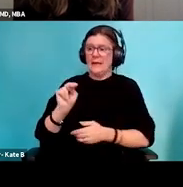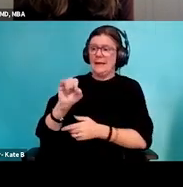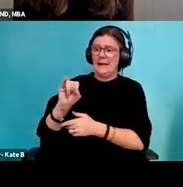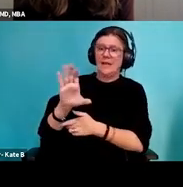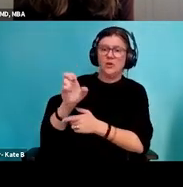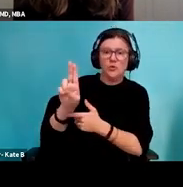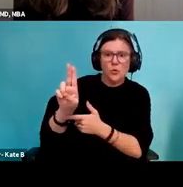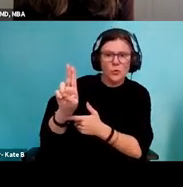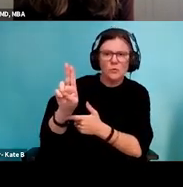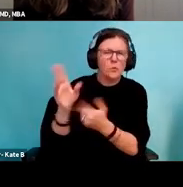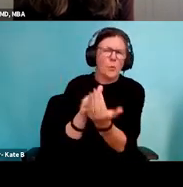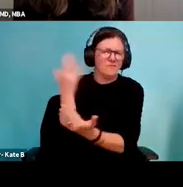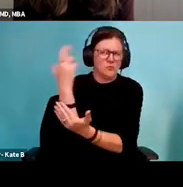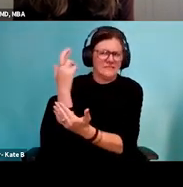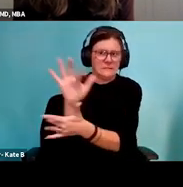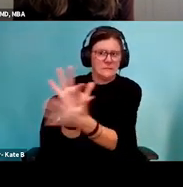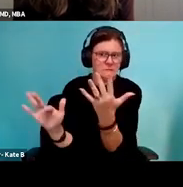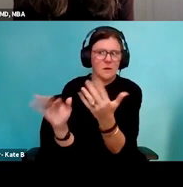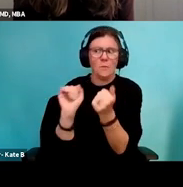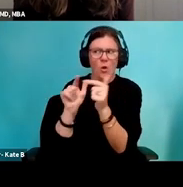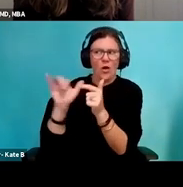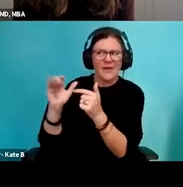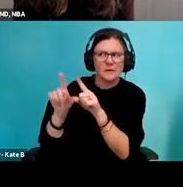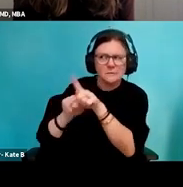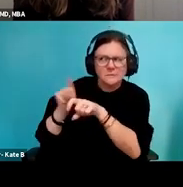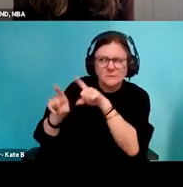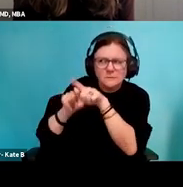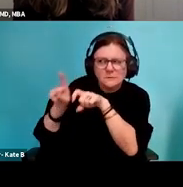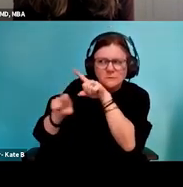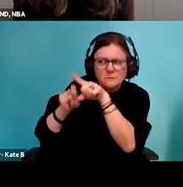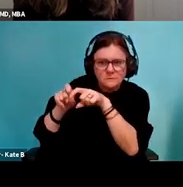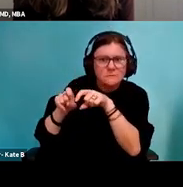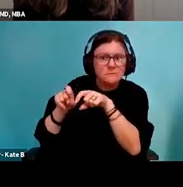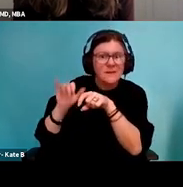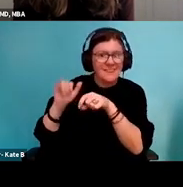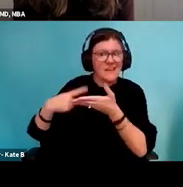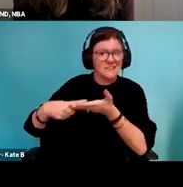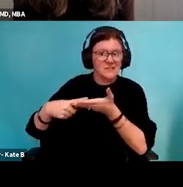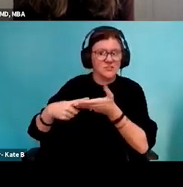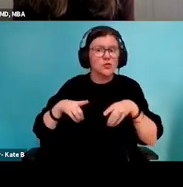of those couple orientations, if you will, should have been during pregnancy and not